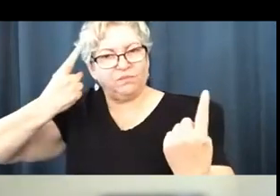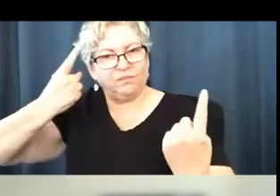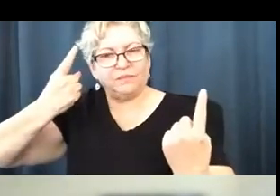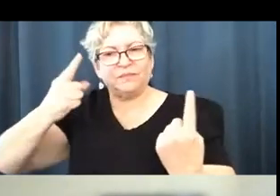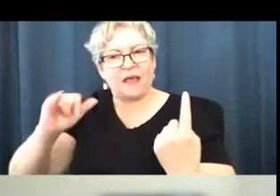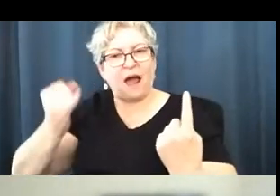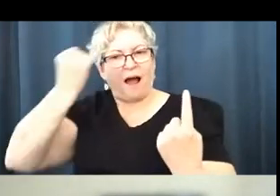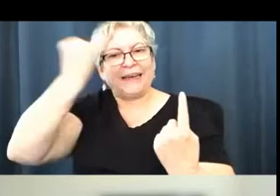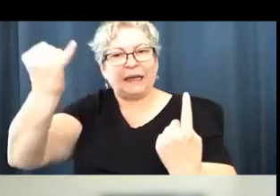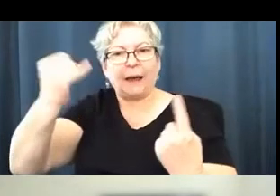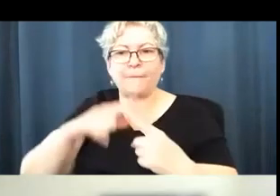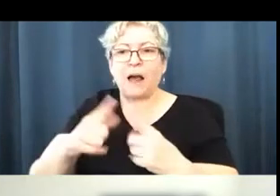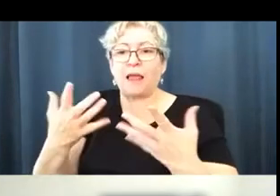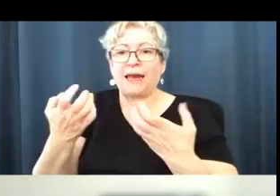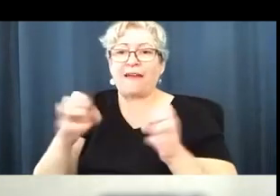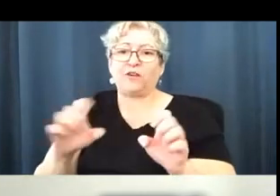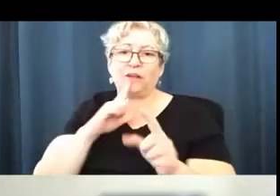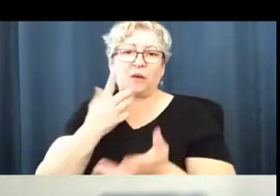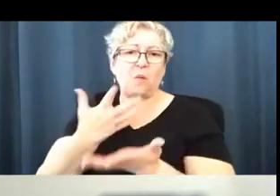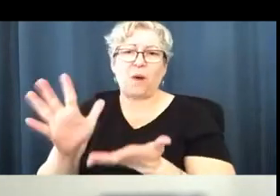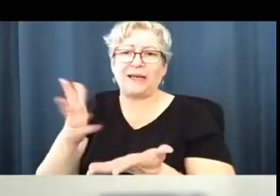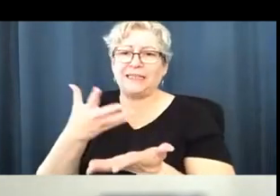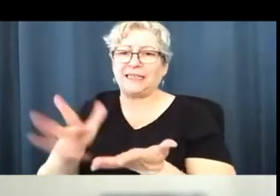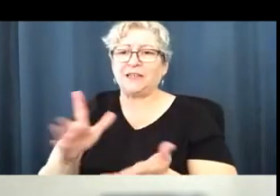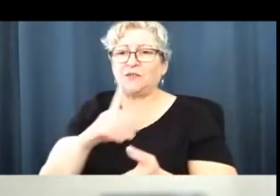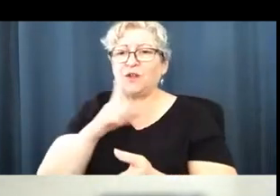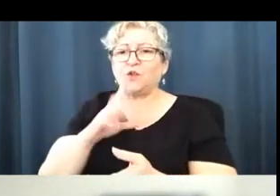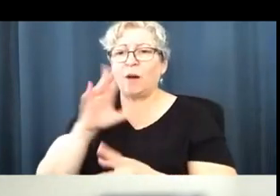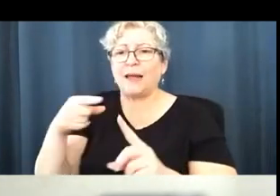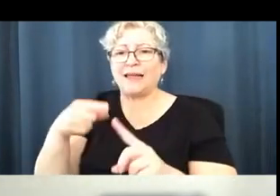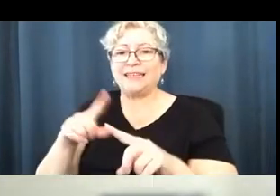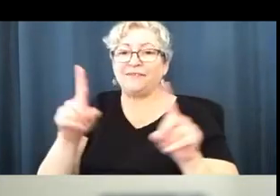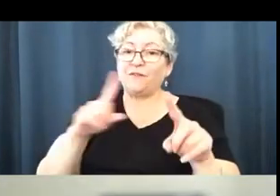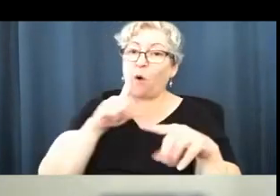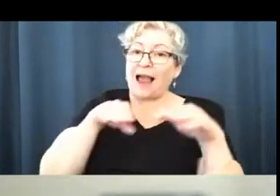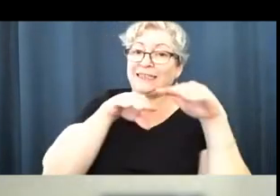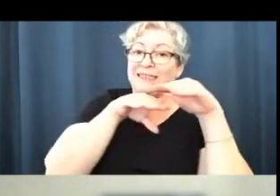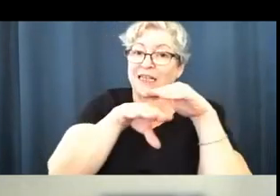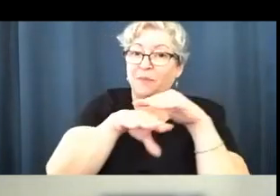but we think a lot of effort is wasted. And so, really we're talking about the difference between accessibility and usability.